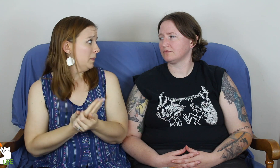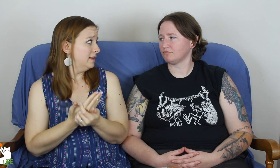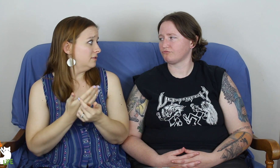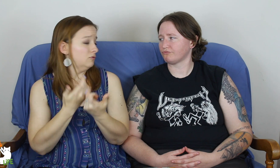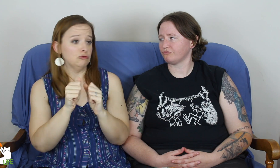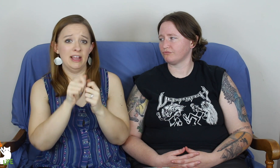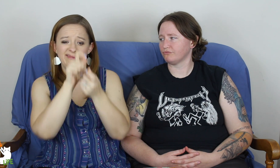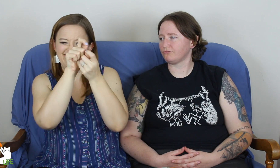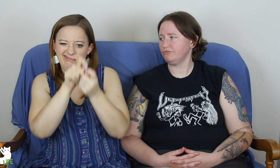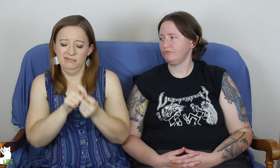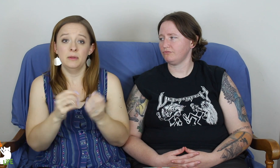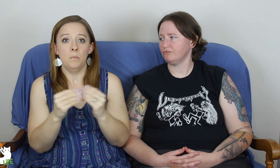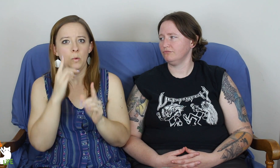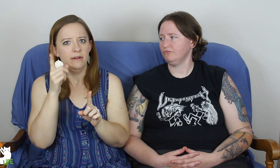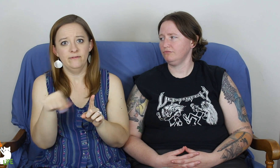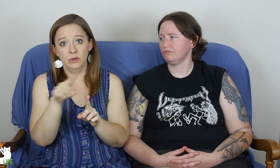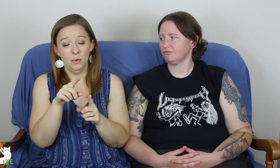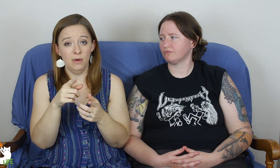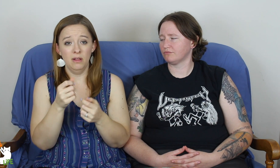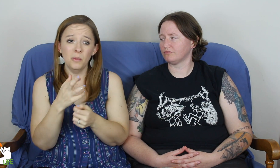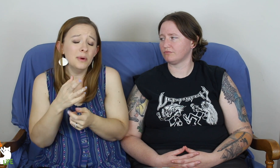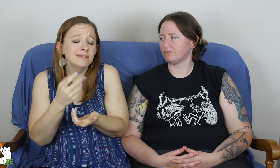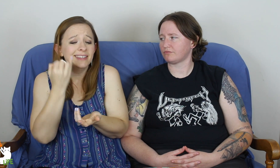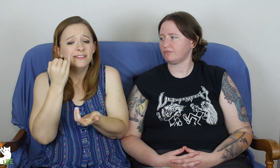and we're more than wililng to try and give you as much detail as you need.